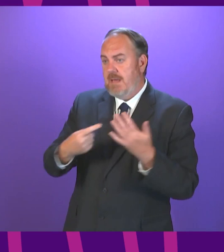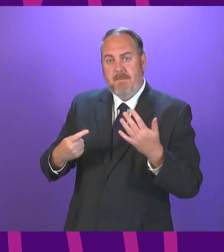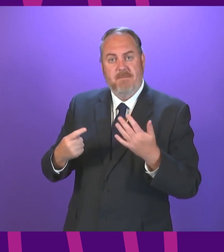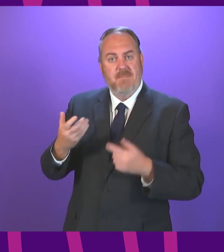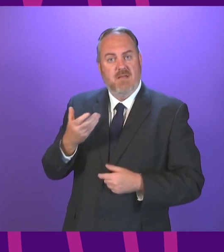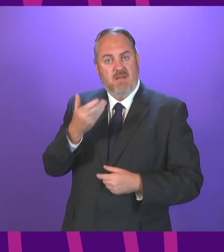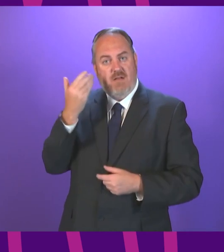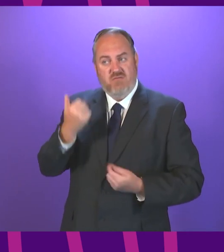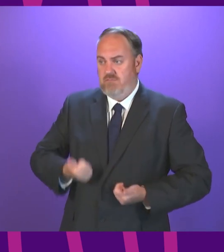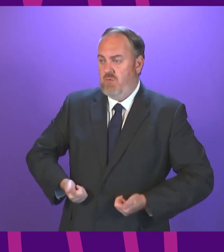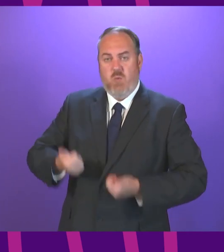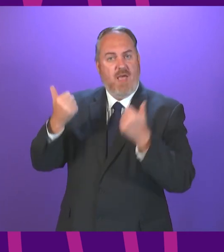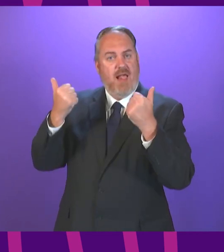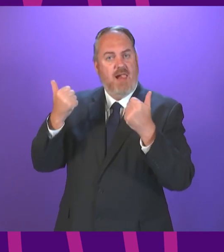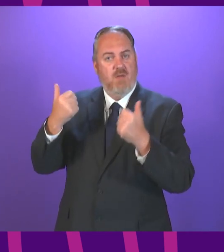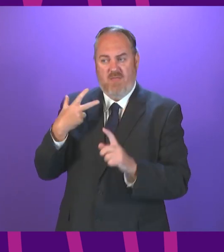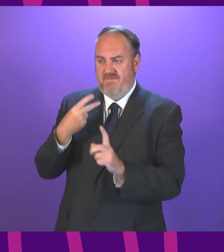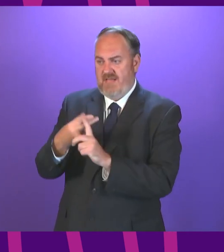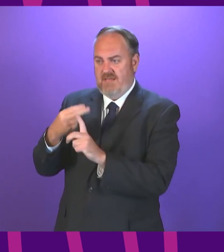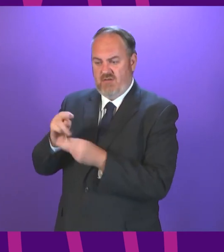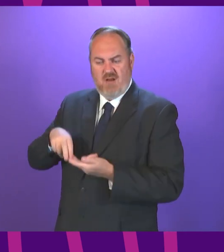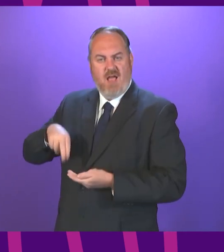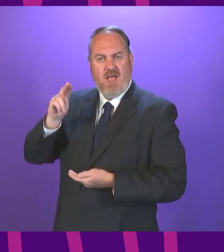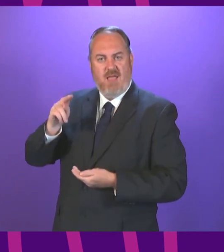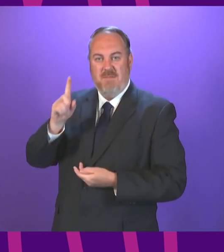Covid remains a threat that we must treat seriously. The Scottish